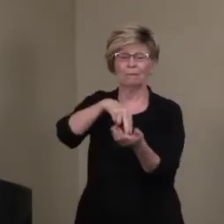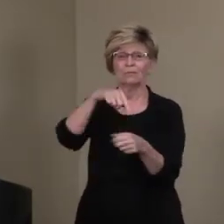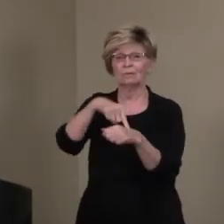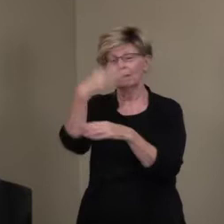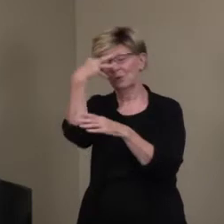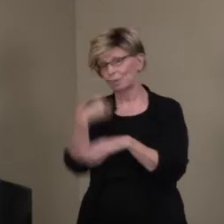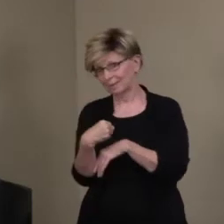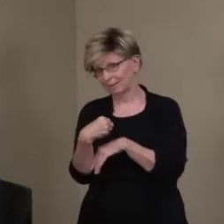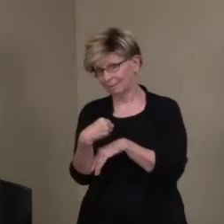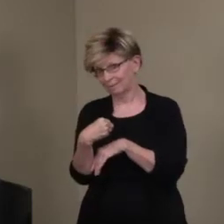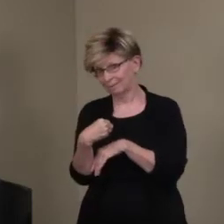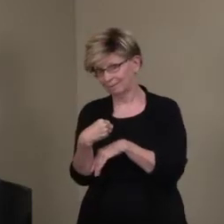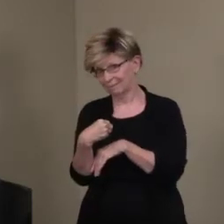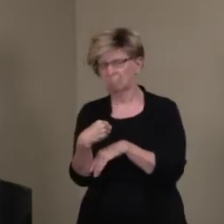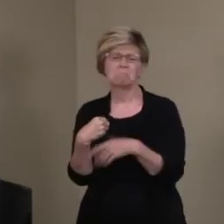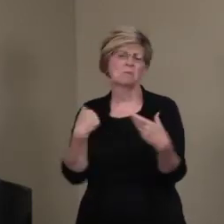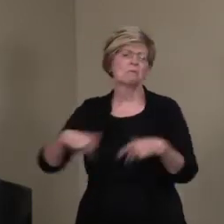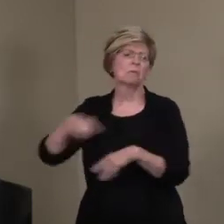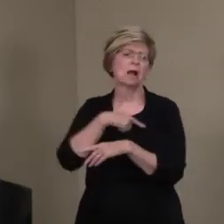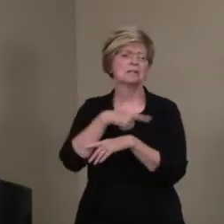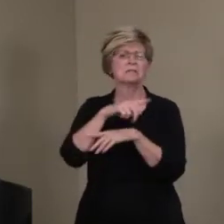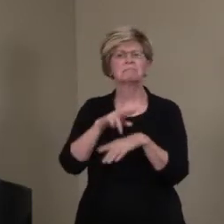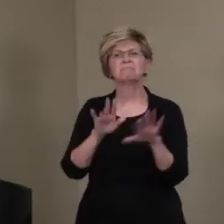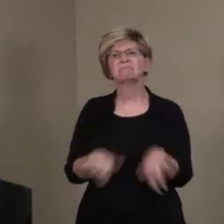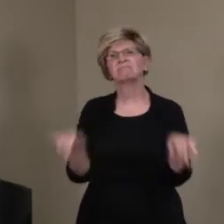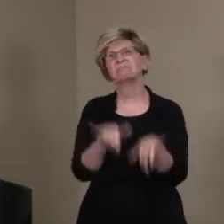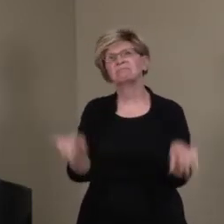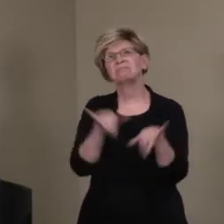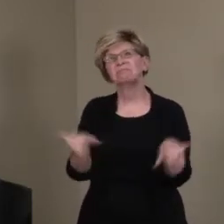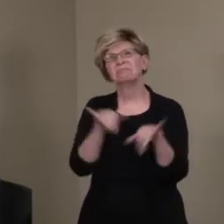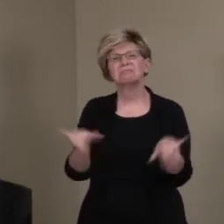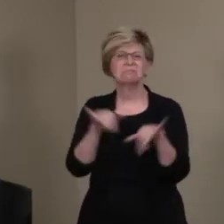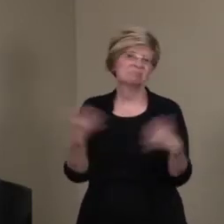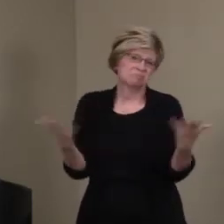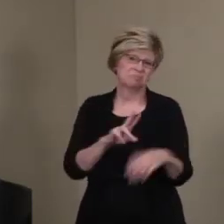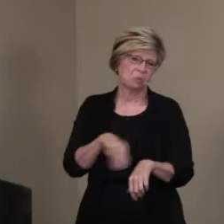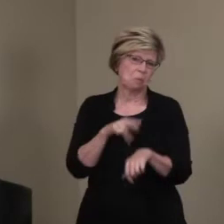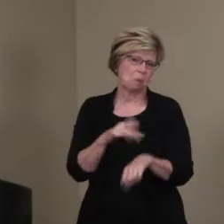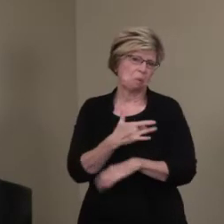that you wake in the morning until you rest yourself at night you may think